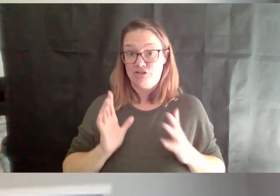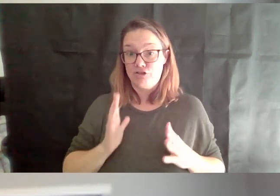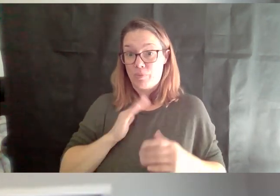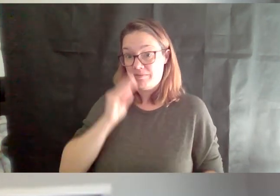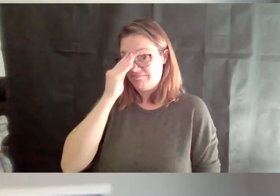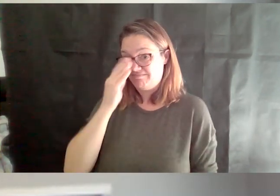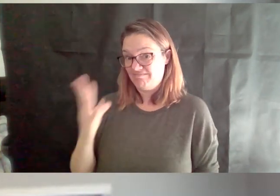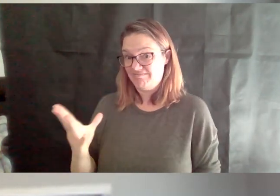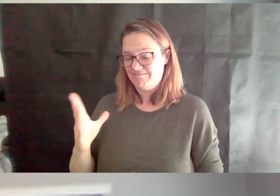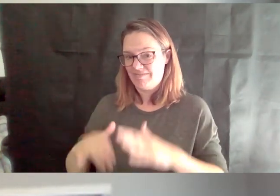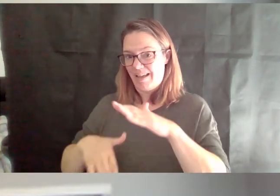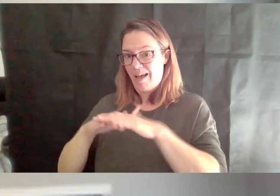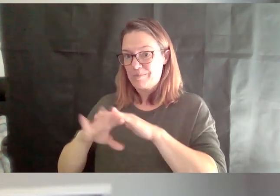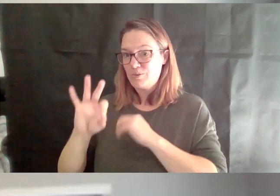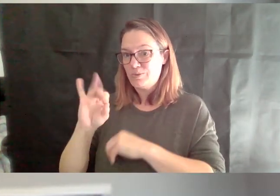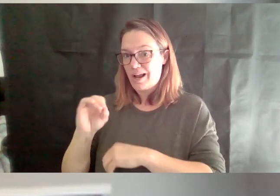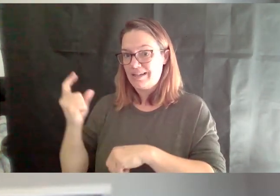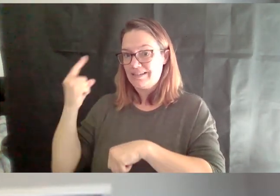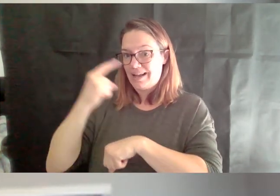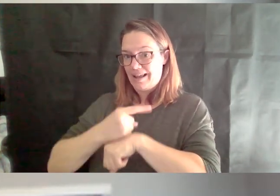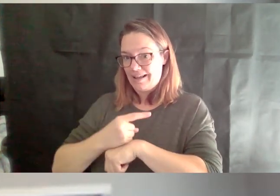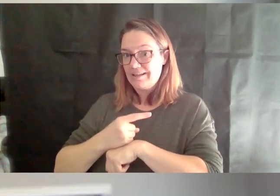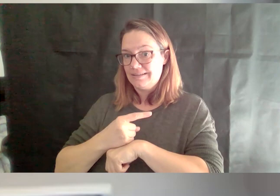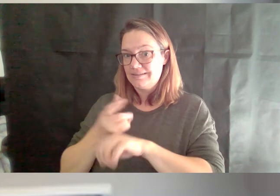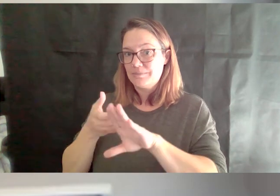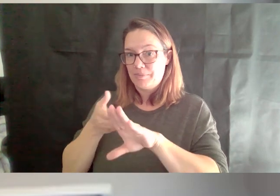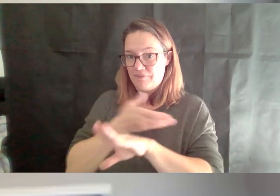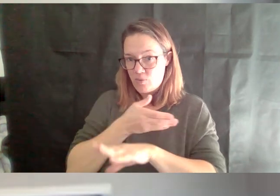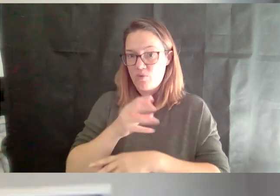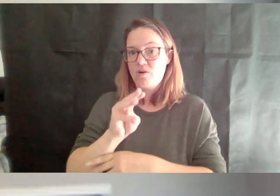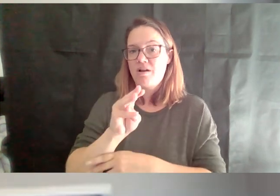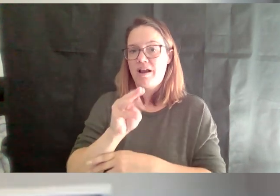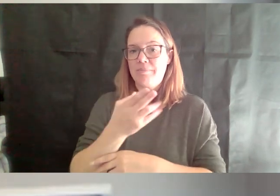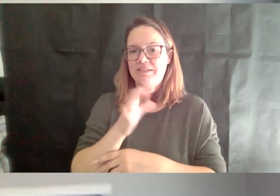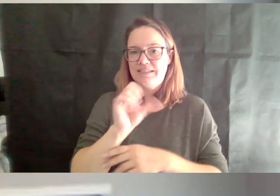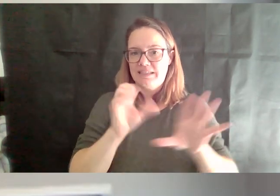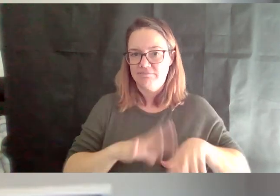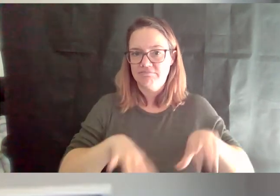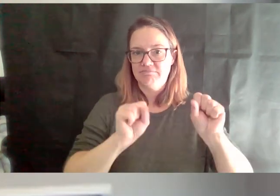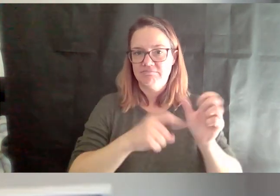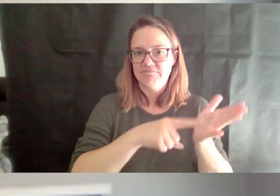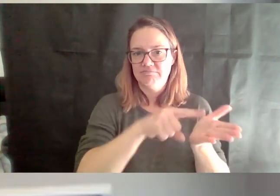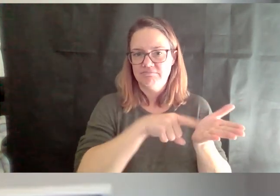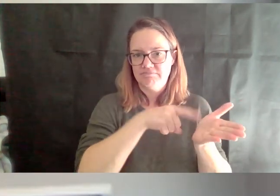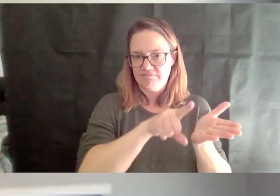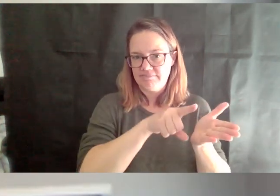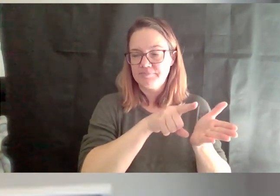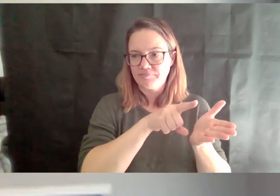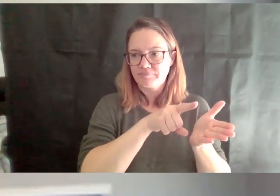that it can take up to 90 days for a payeeship to be granted to MHCD, so once that happens,